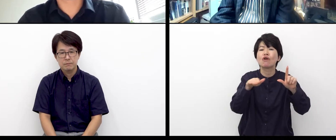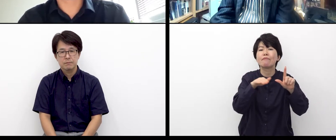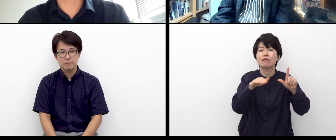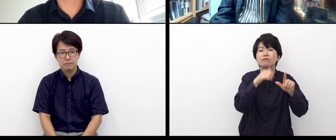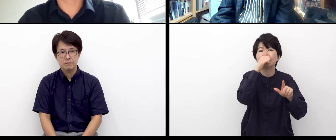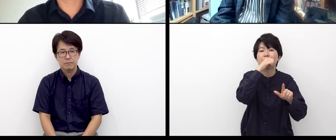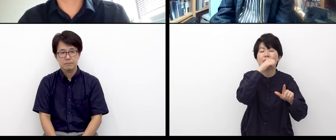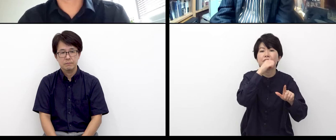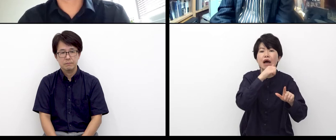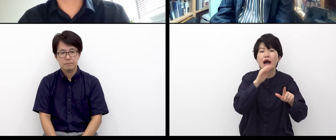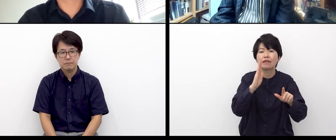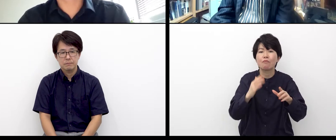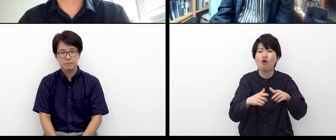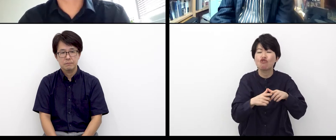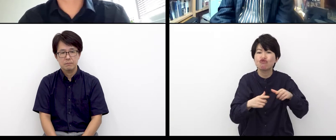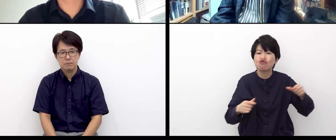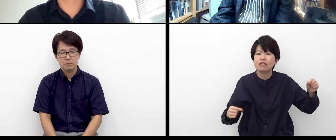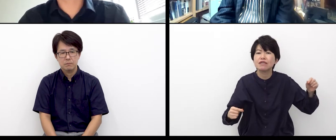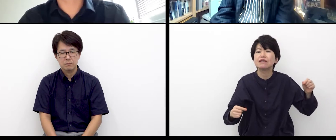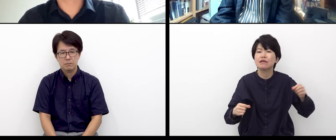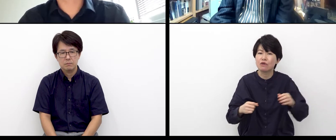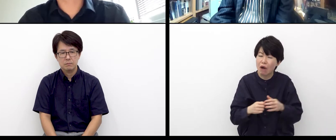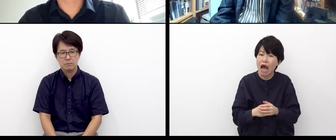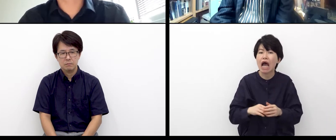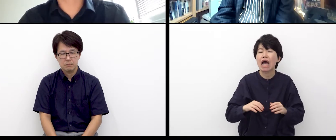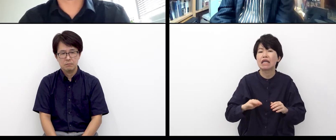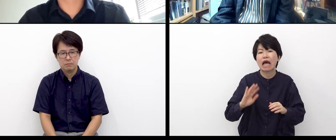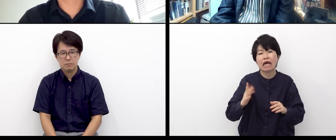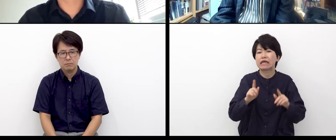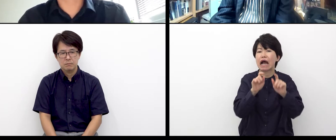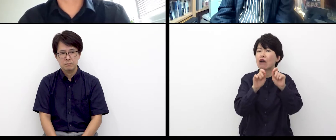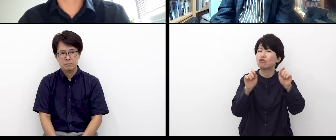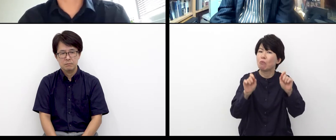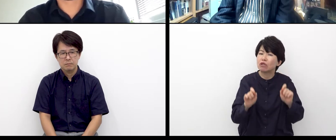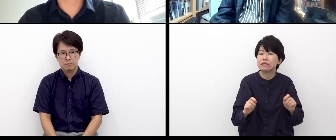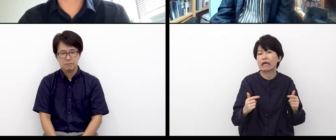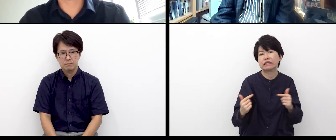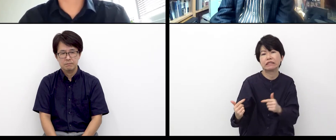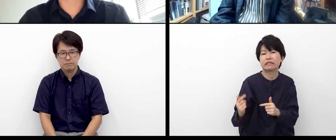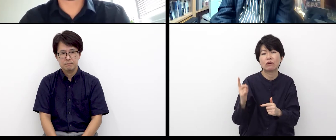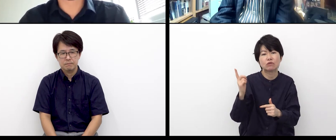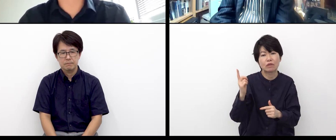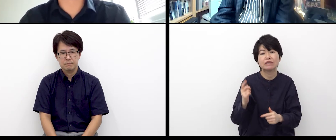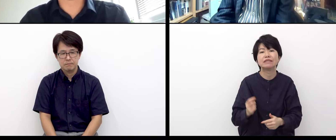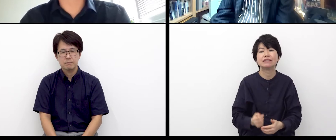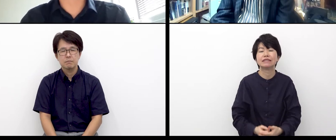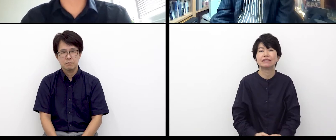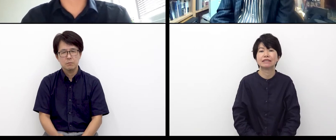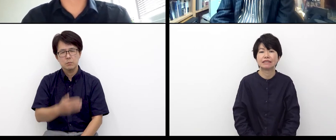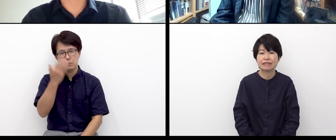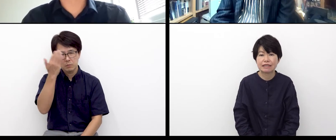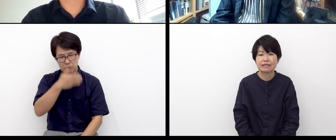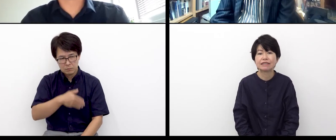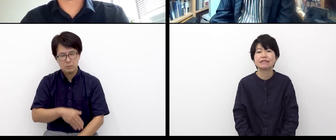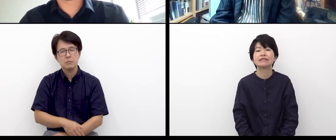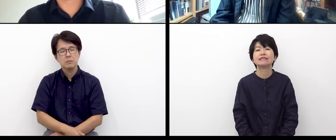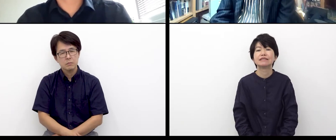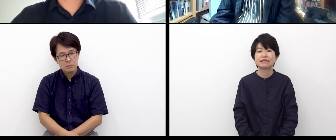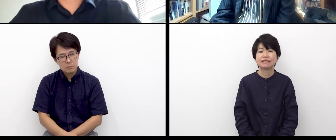I have to say that everything is too late.